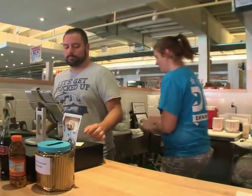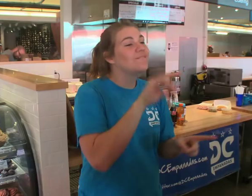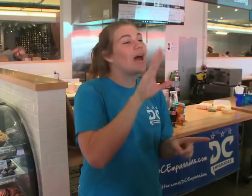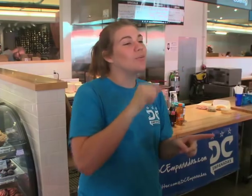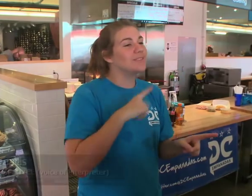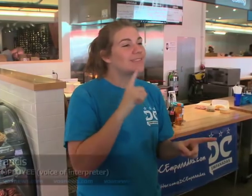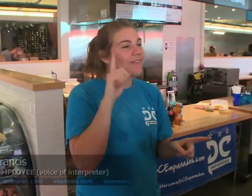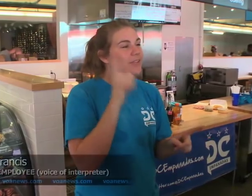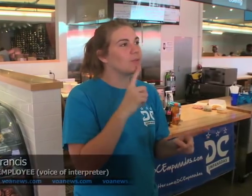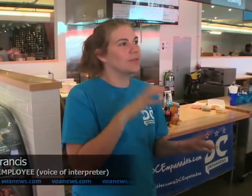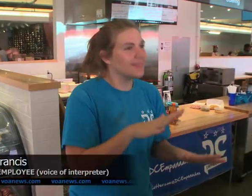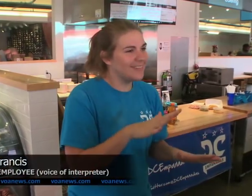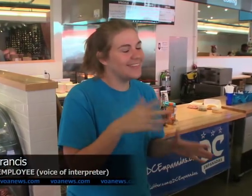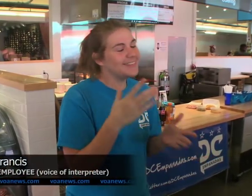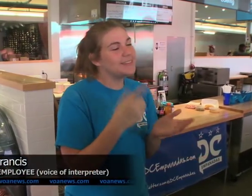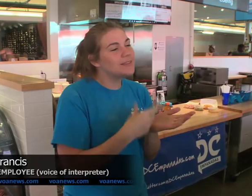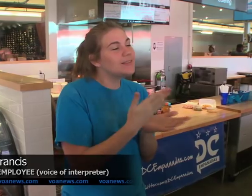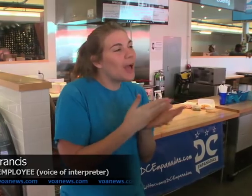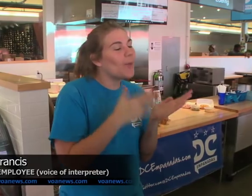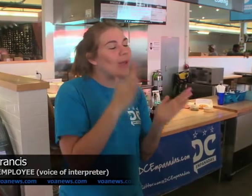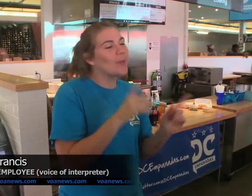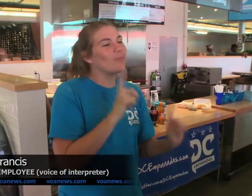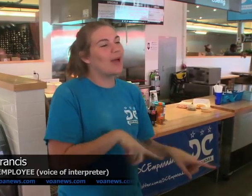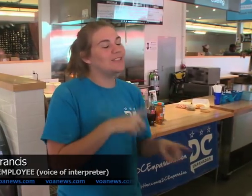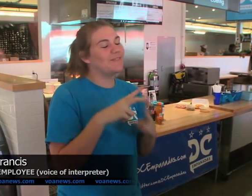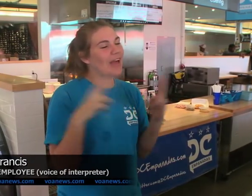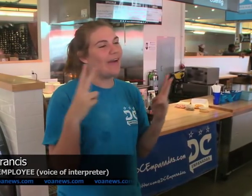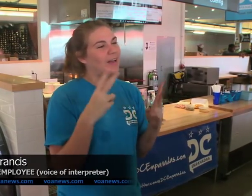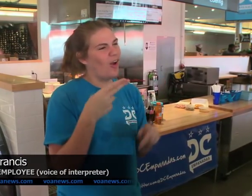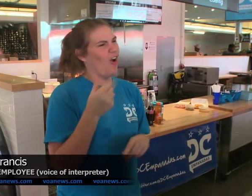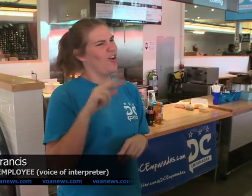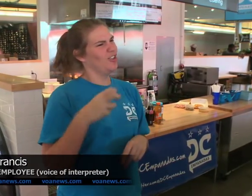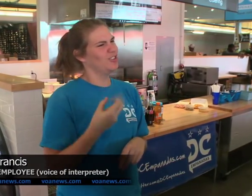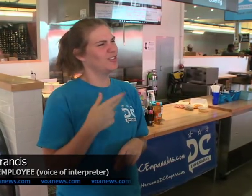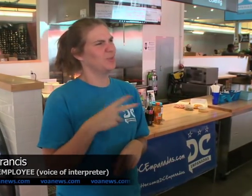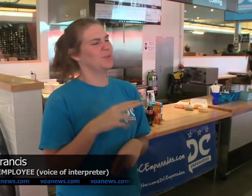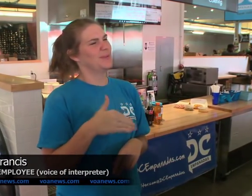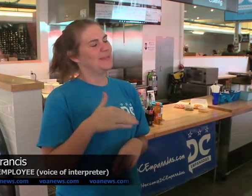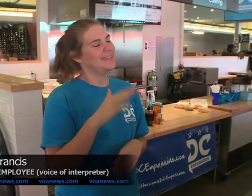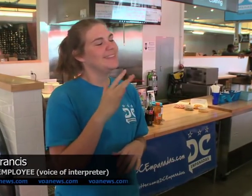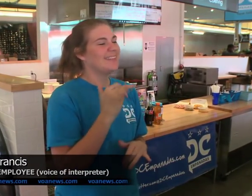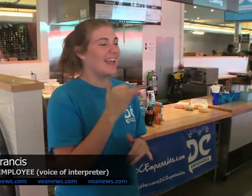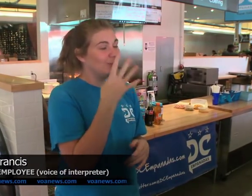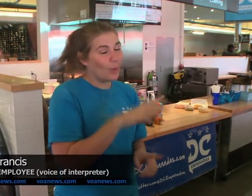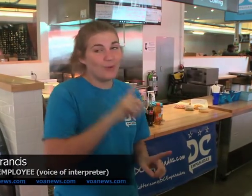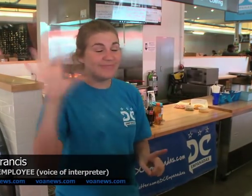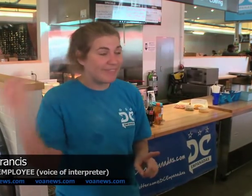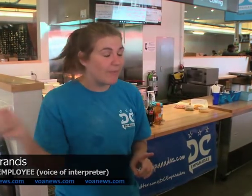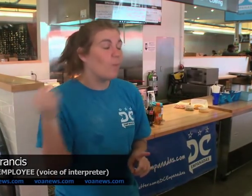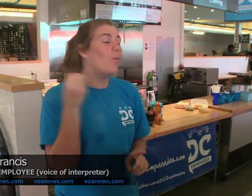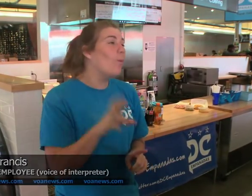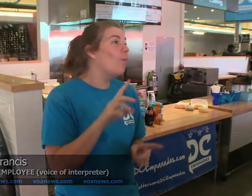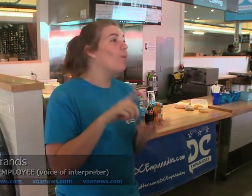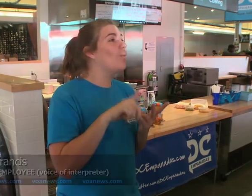"When they find out that I'm deaf, it kind of throws them off a little bit. And sometimes people react very harshly and it's kind of hard.